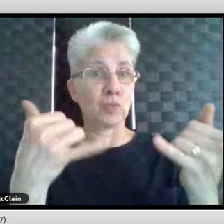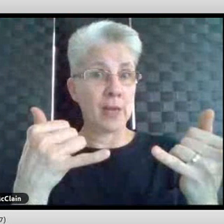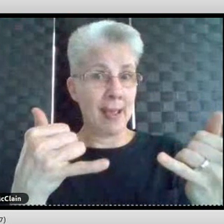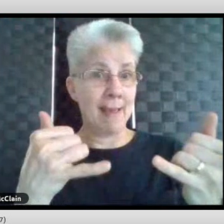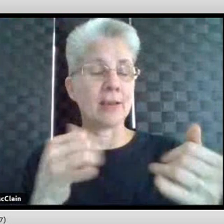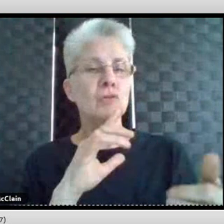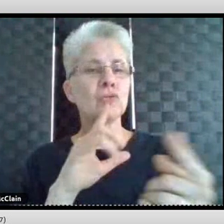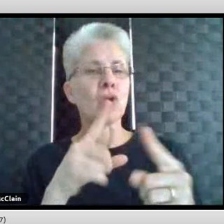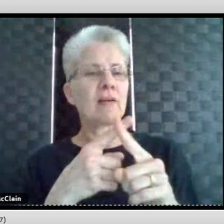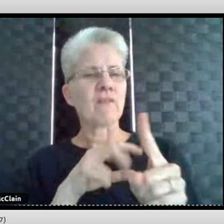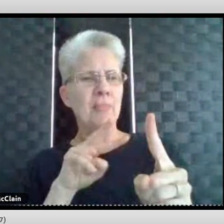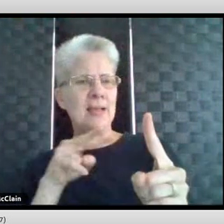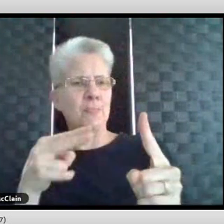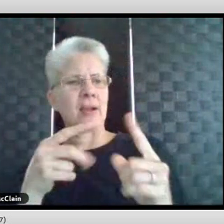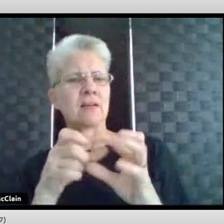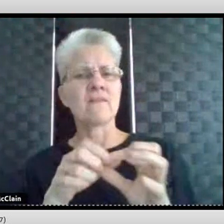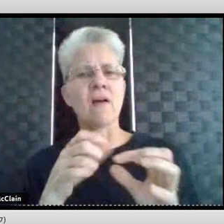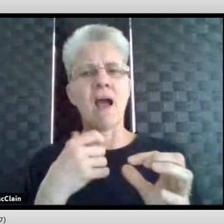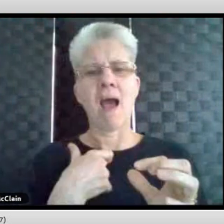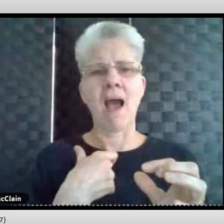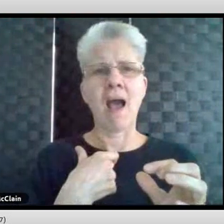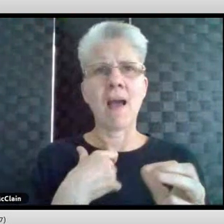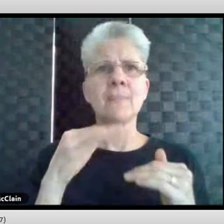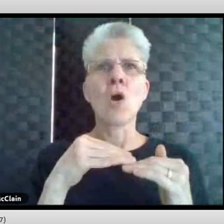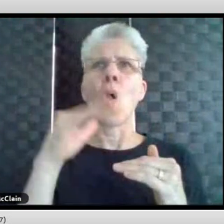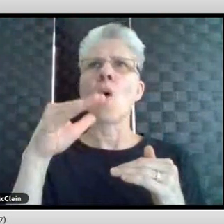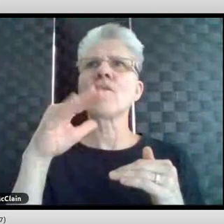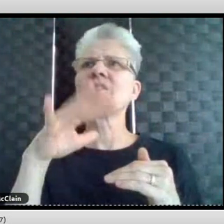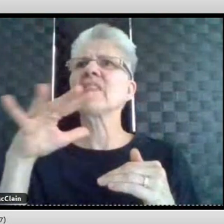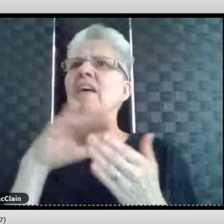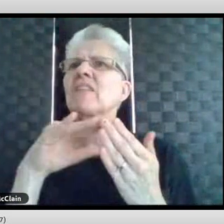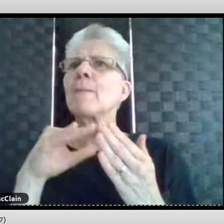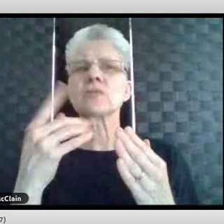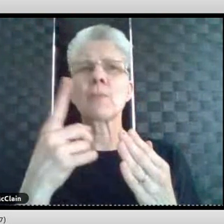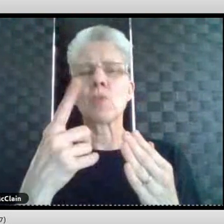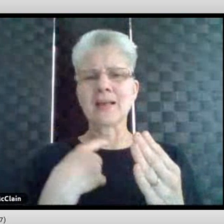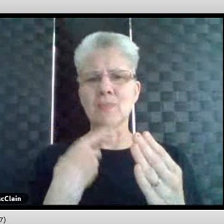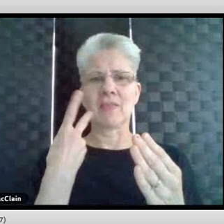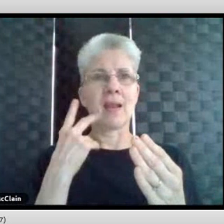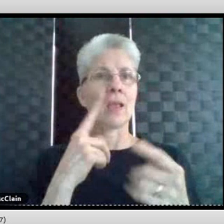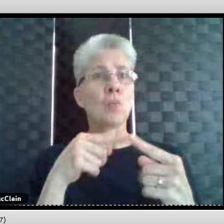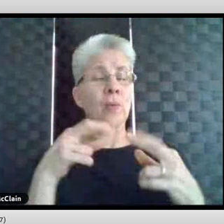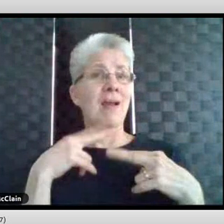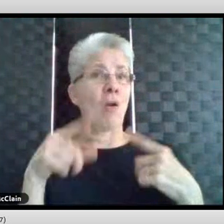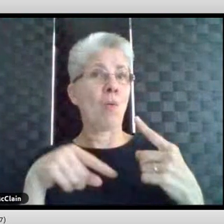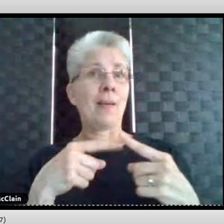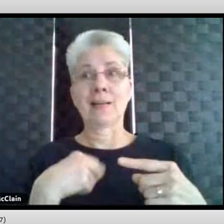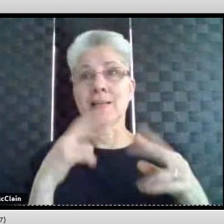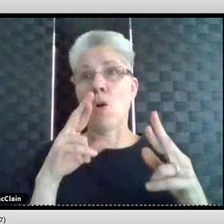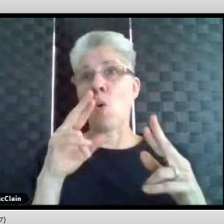talking from the aspect of, "I'm in an over-55 community." Somebody asked me the other day, "When are you gonna retire?" and I said, "I hope never.